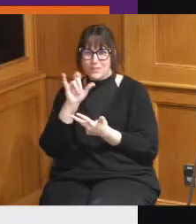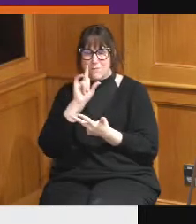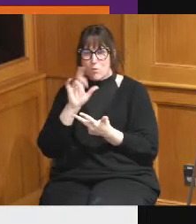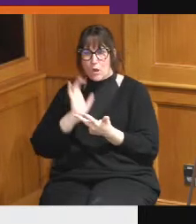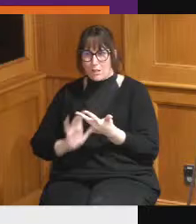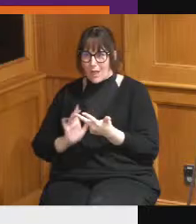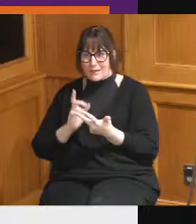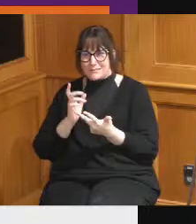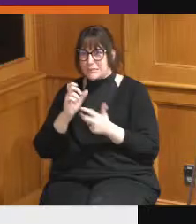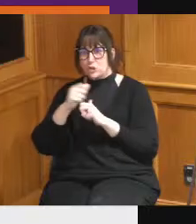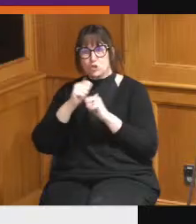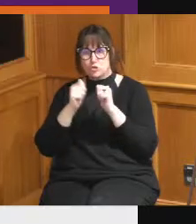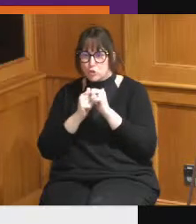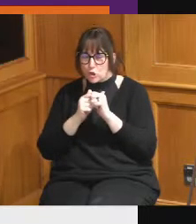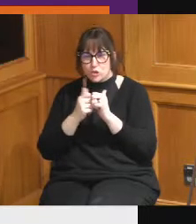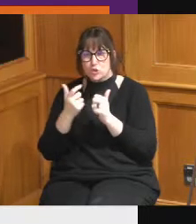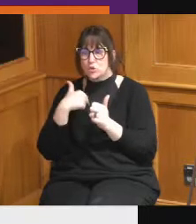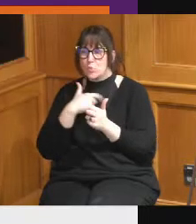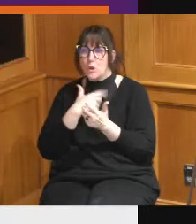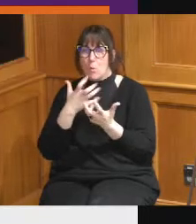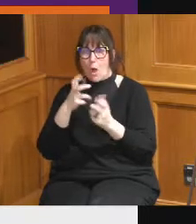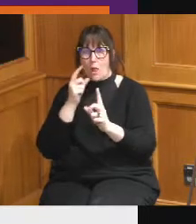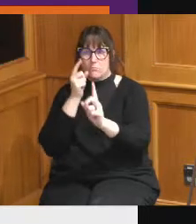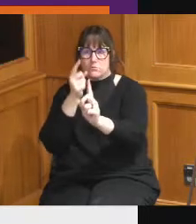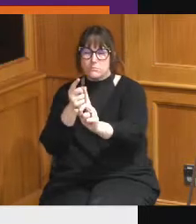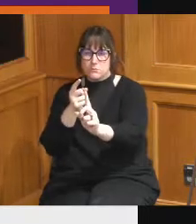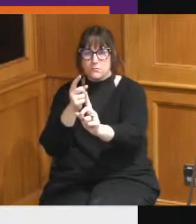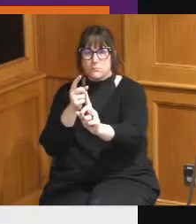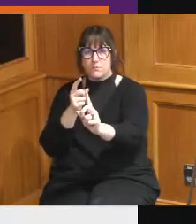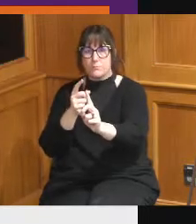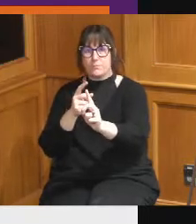of structures we want to look toward I think after a lot of that work we got to feeling more